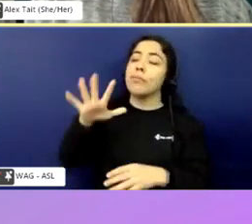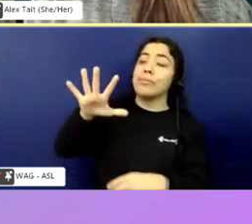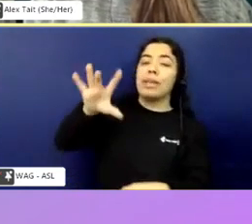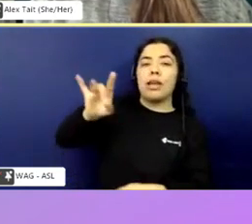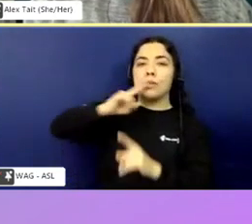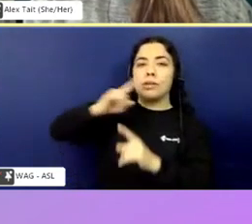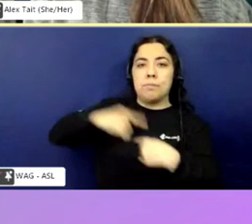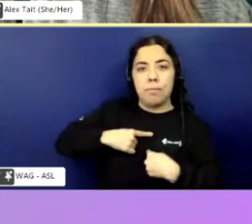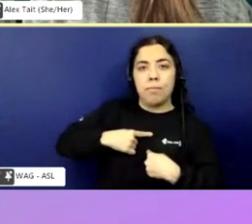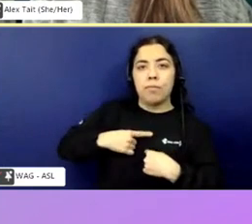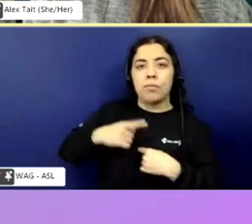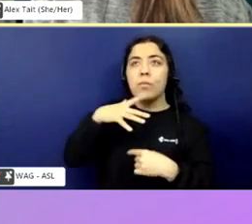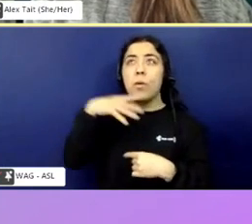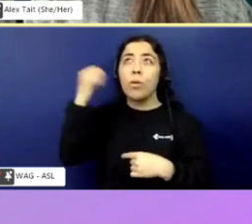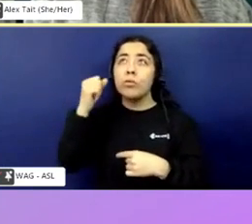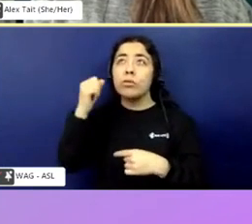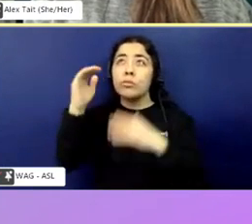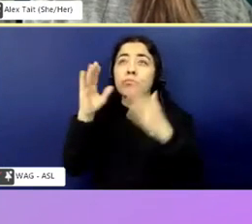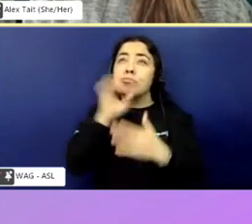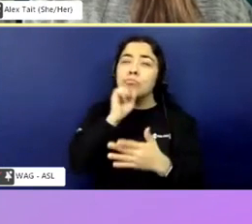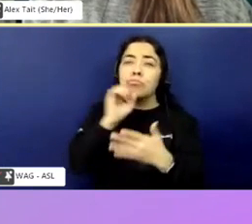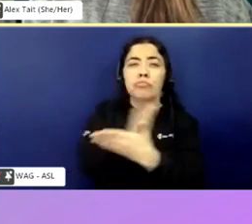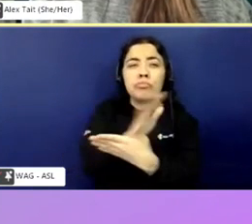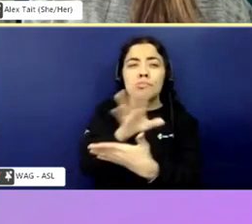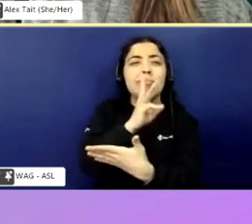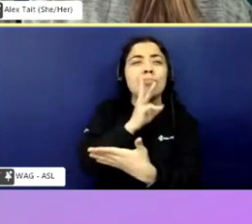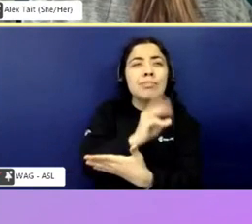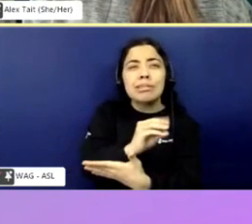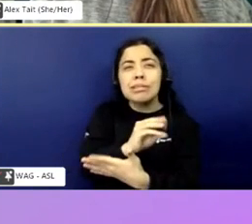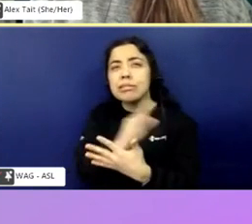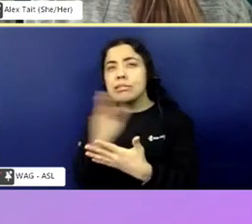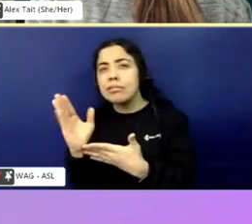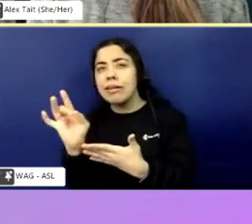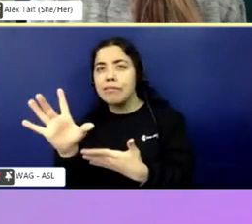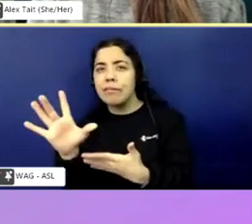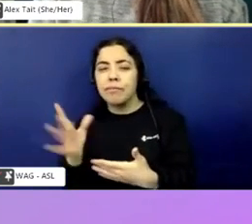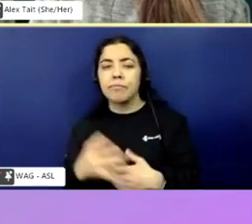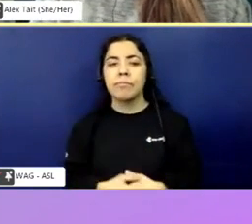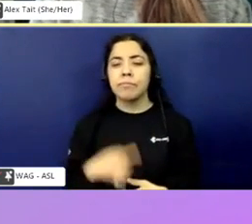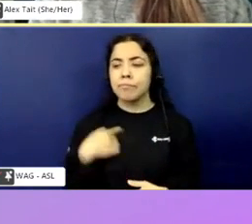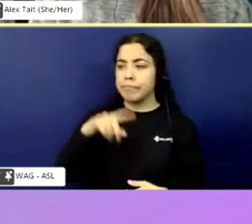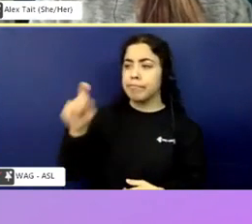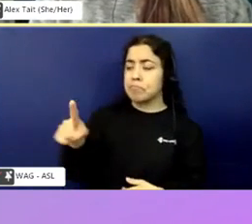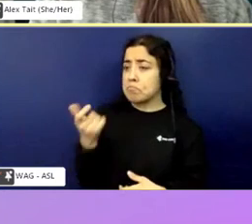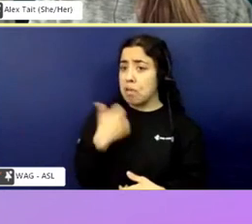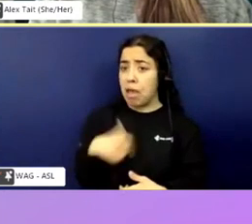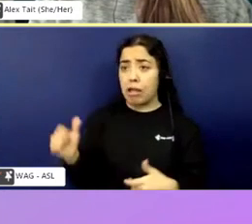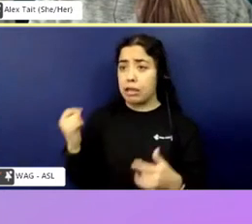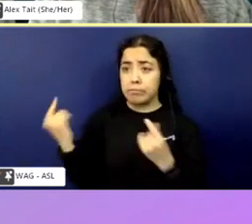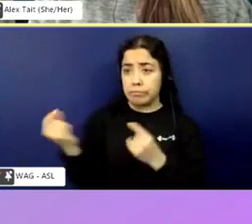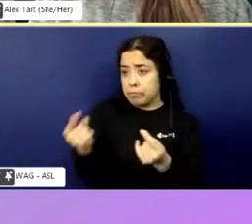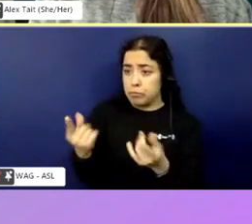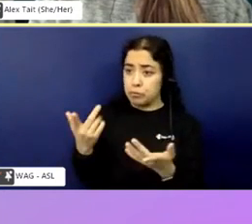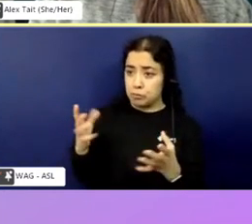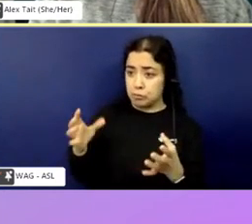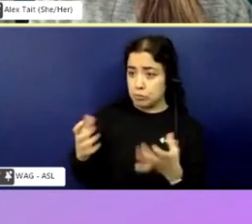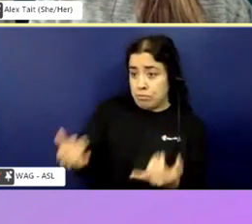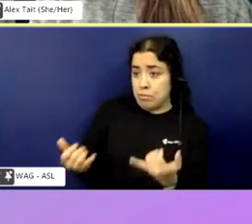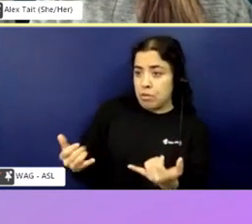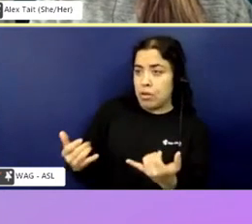my survey were asked here to recap, 58 responses from older adults, the majority of adults